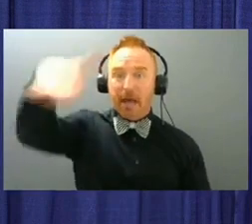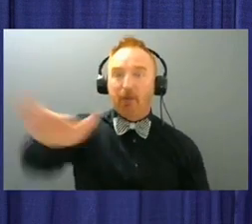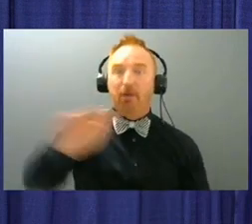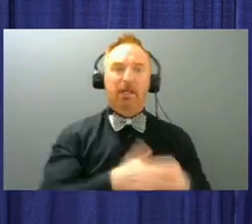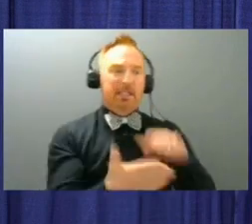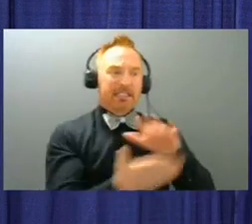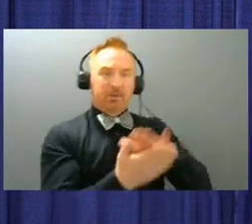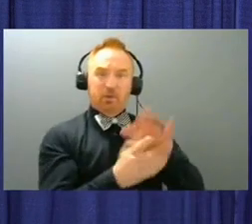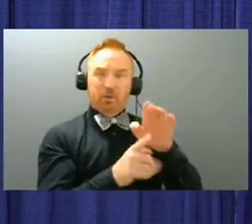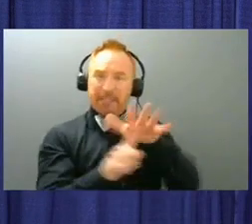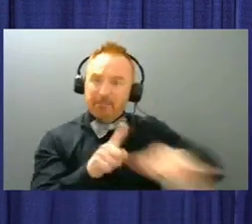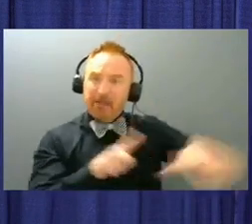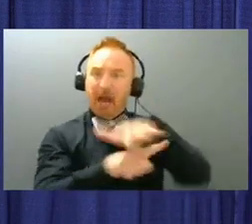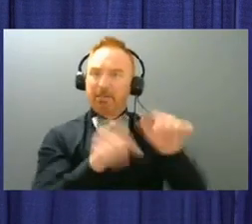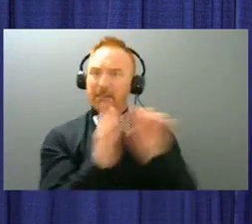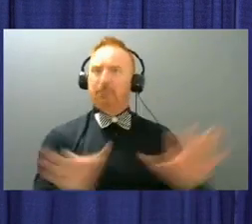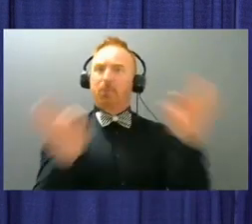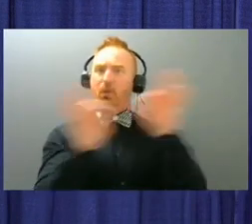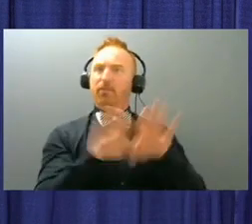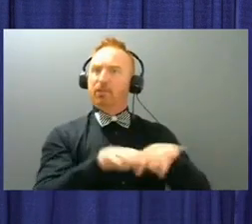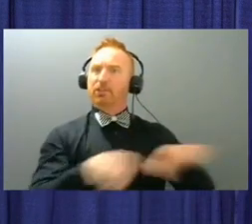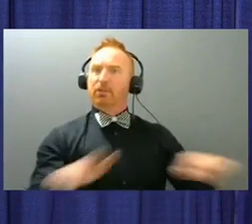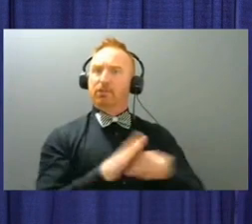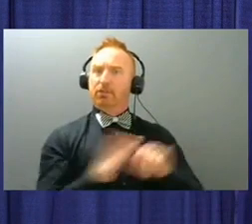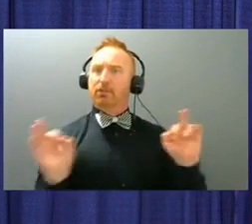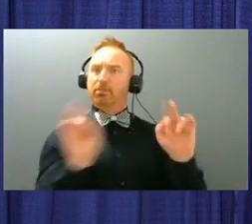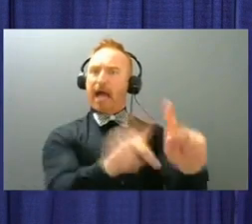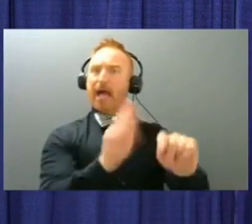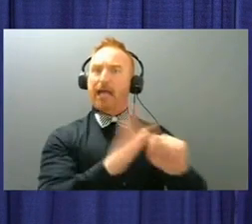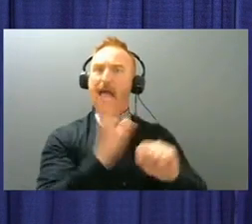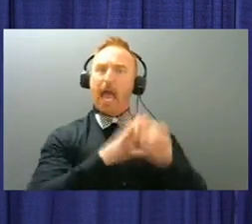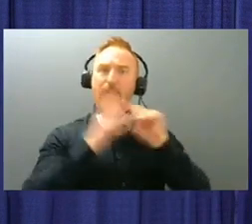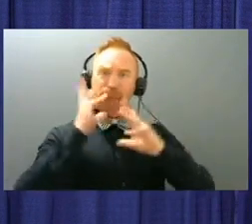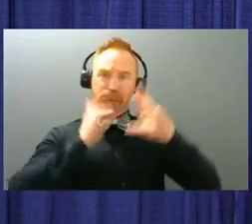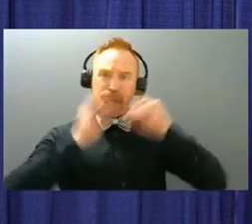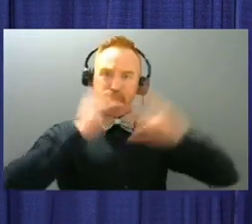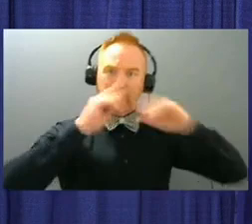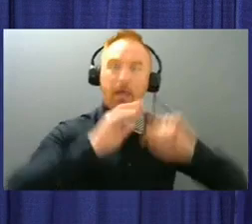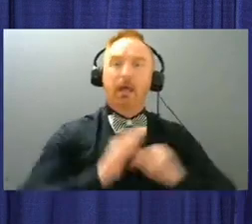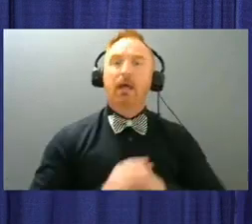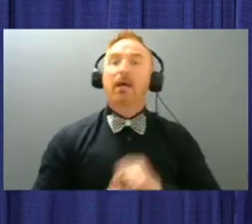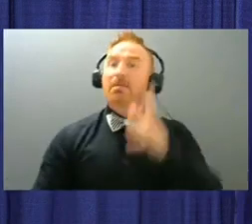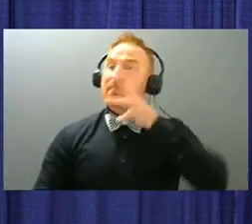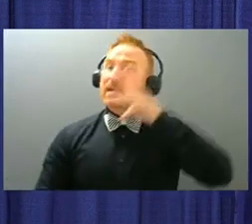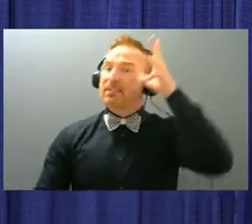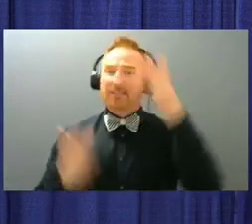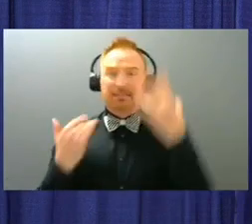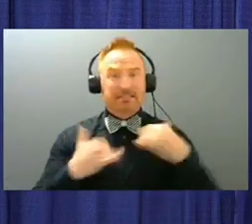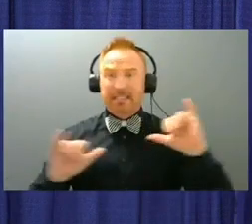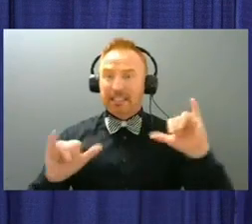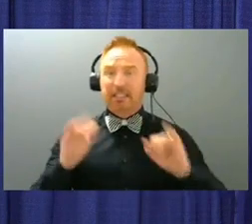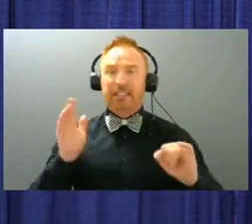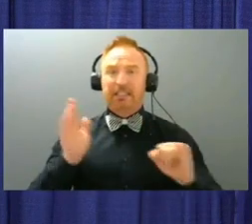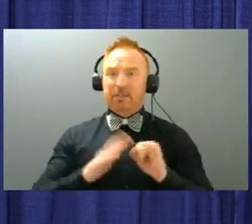environment for children to experience again. Parents I know are still anxious about how this will all turn